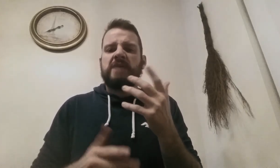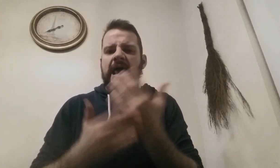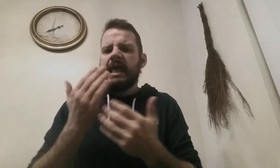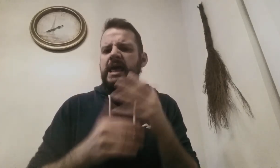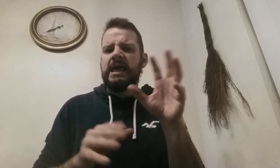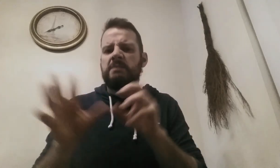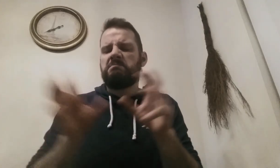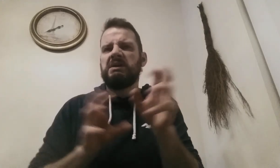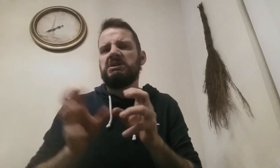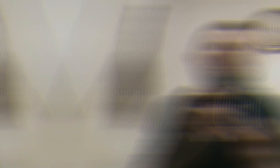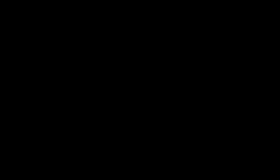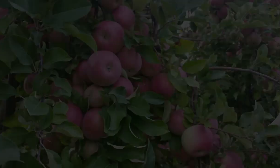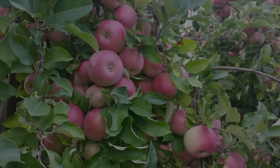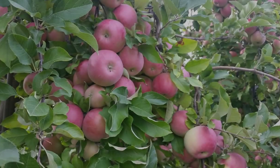Hand picked ---